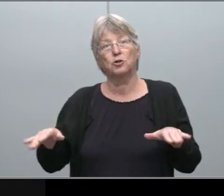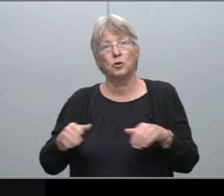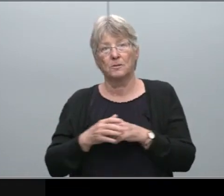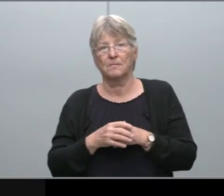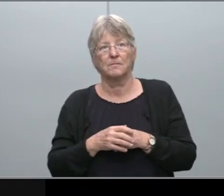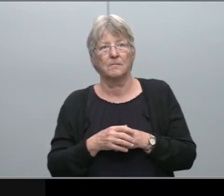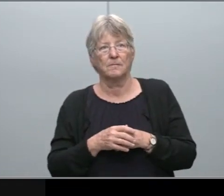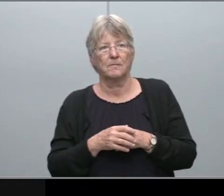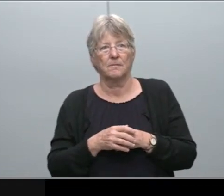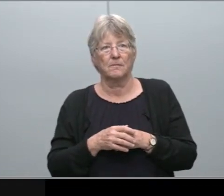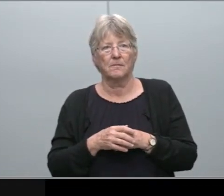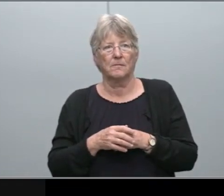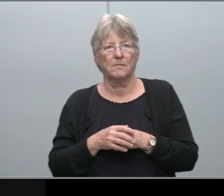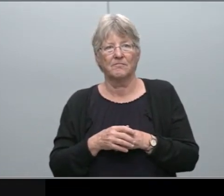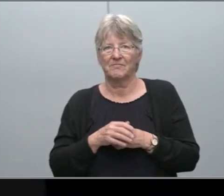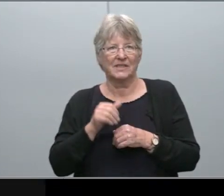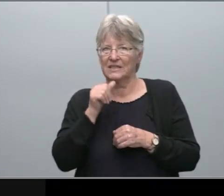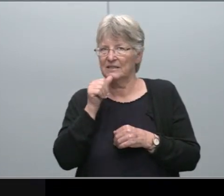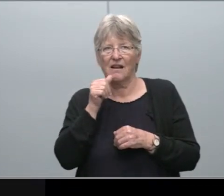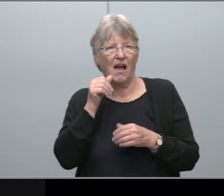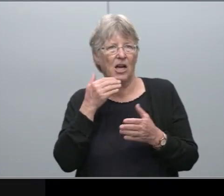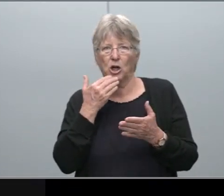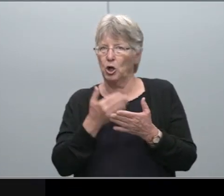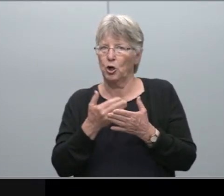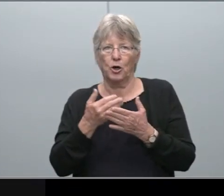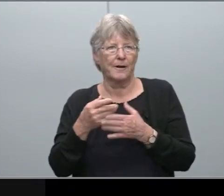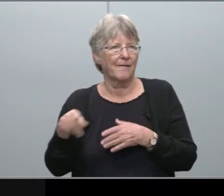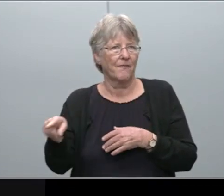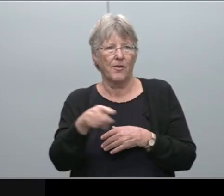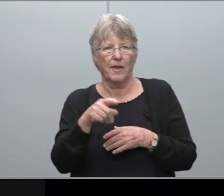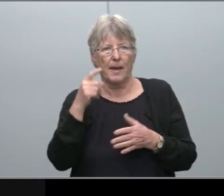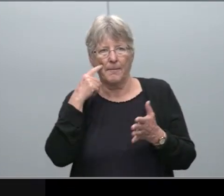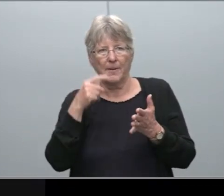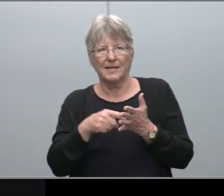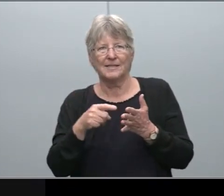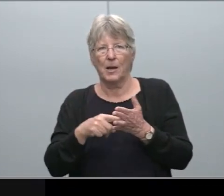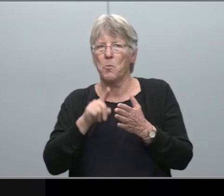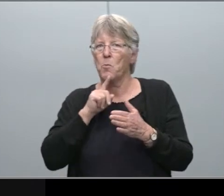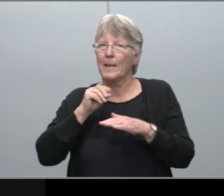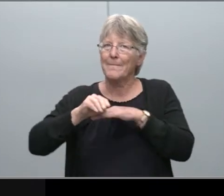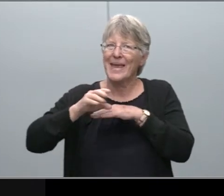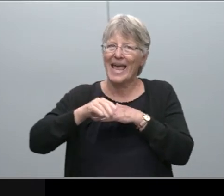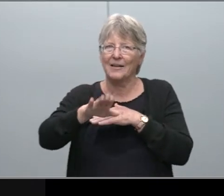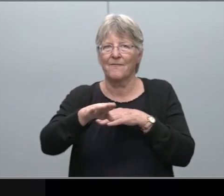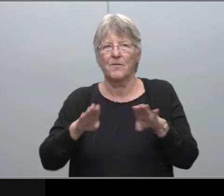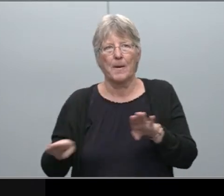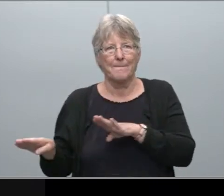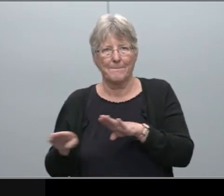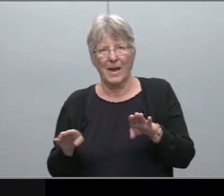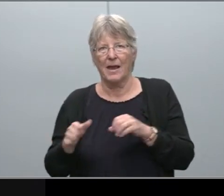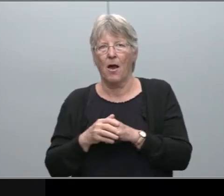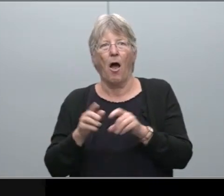to today's discussions in the chat. So you can be sure to jot those down, including the Parent University calendar,